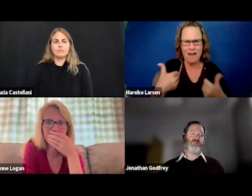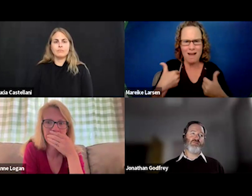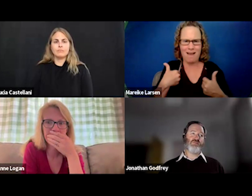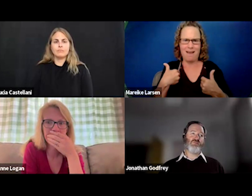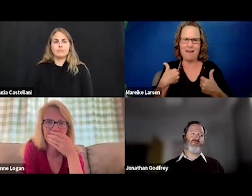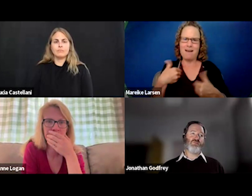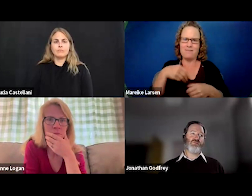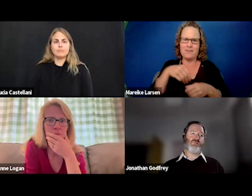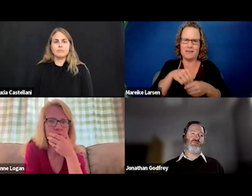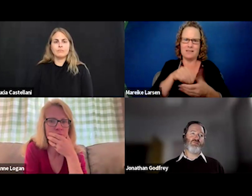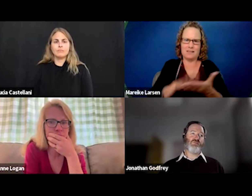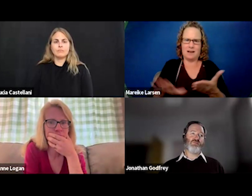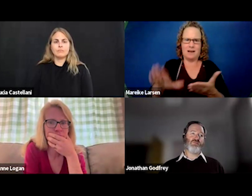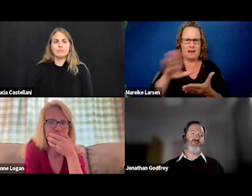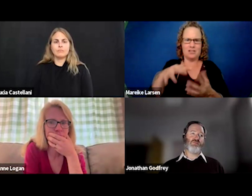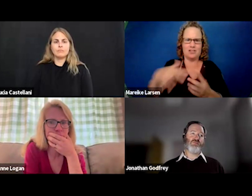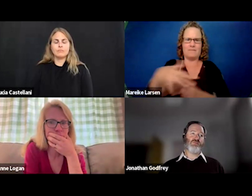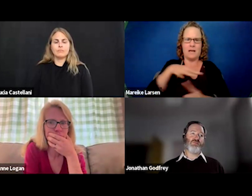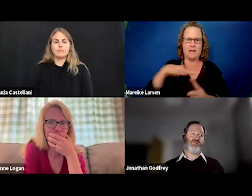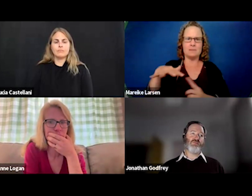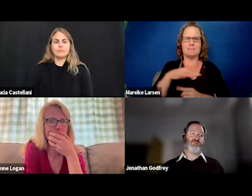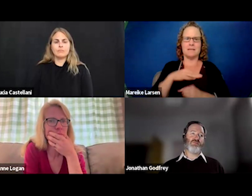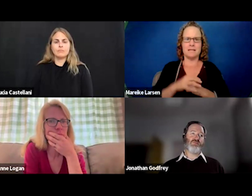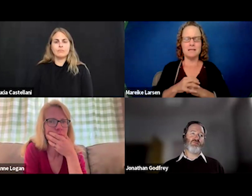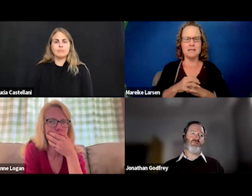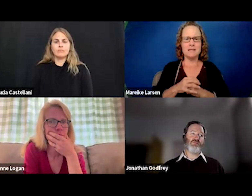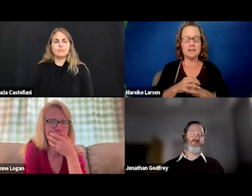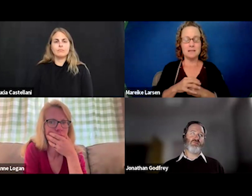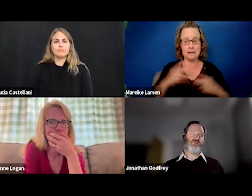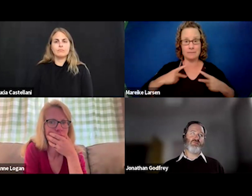So as for physical tools, I think